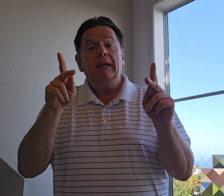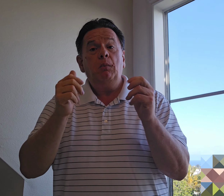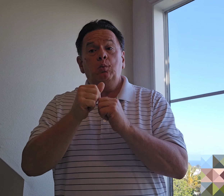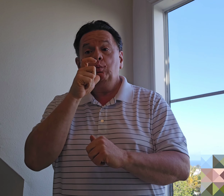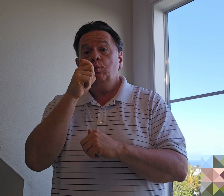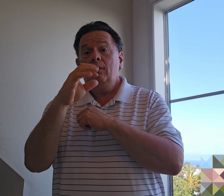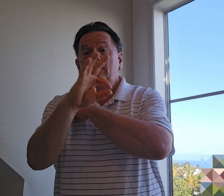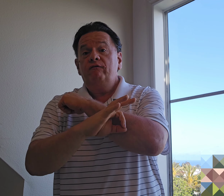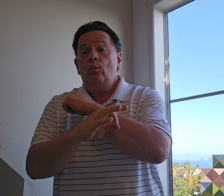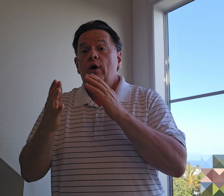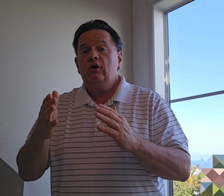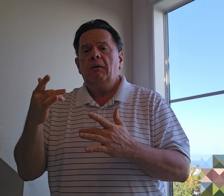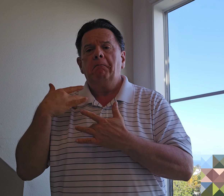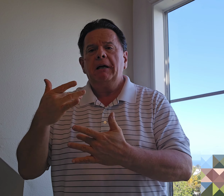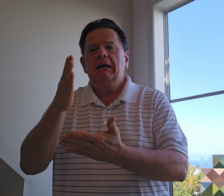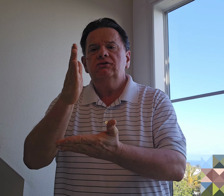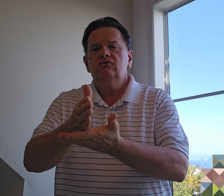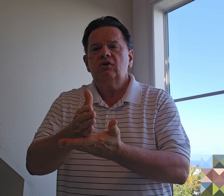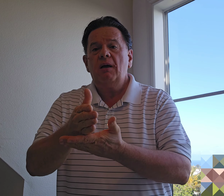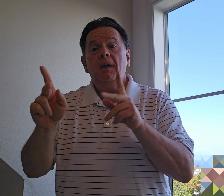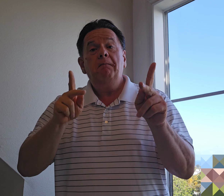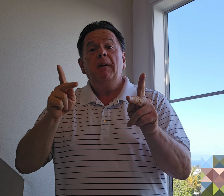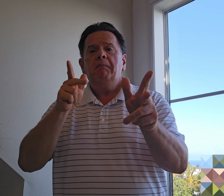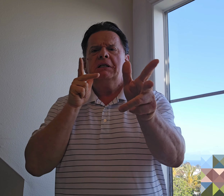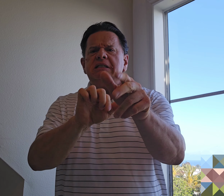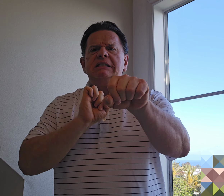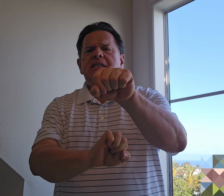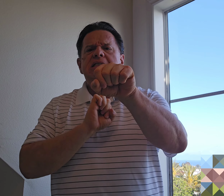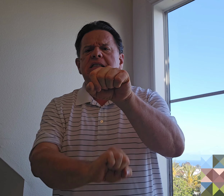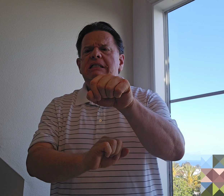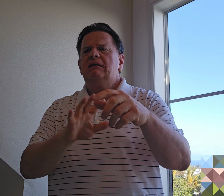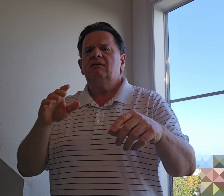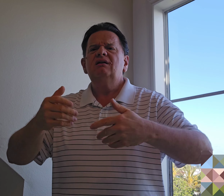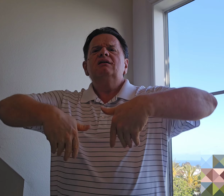The cops that watched them do it didn't do anything. People, mainly foreigners,